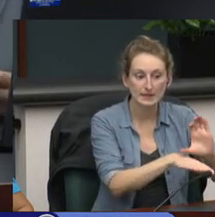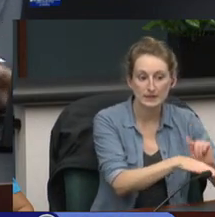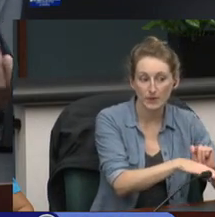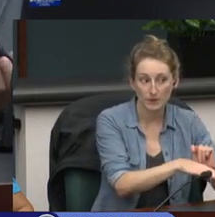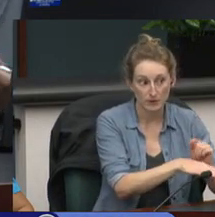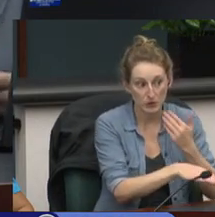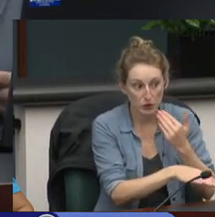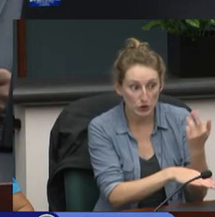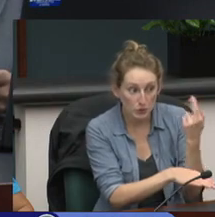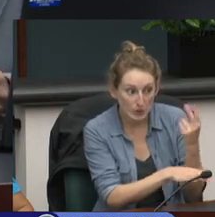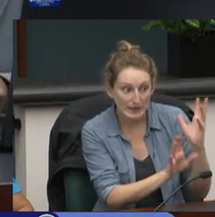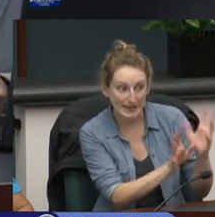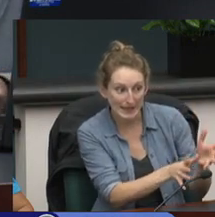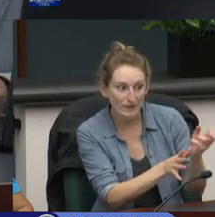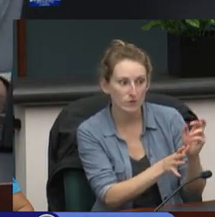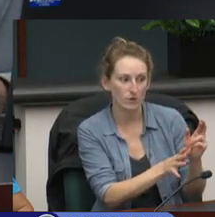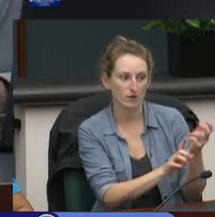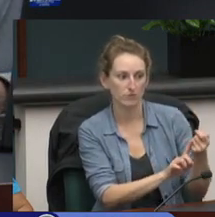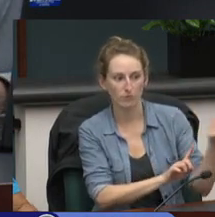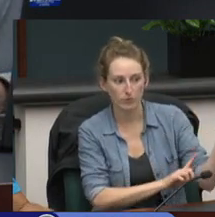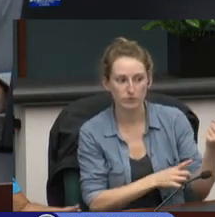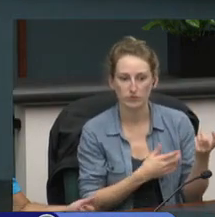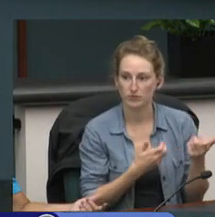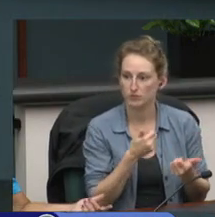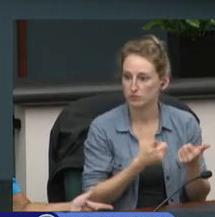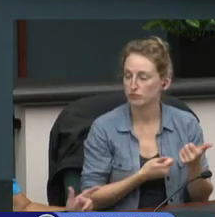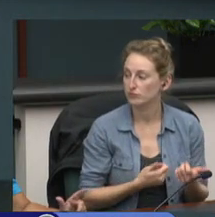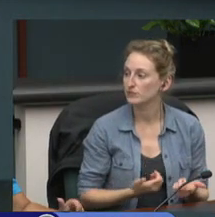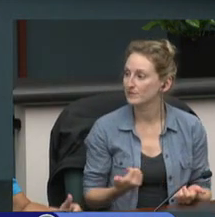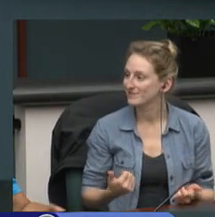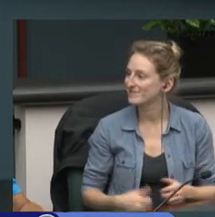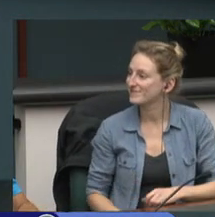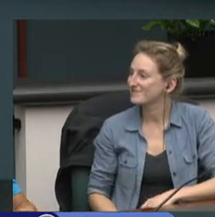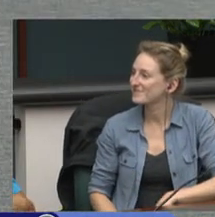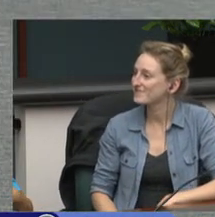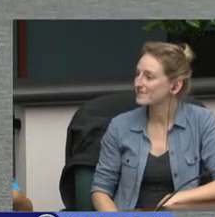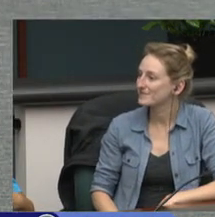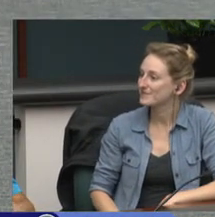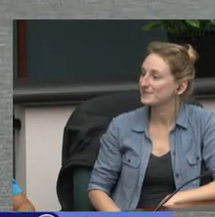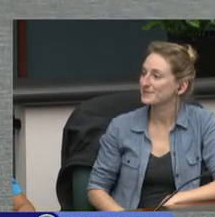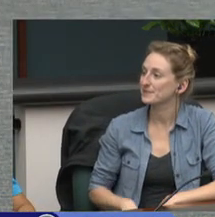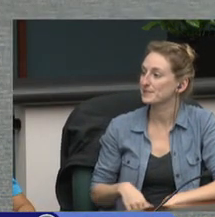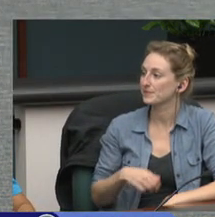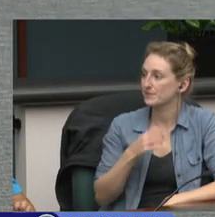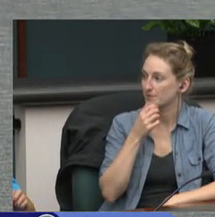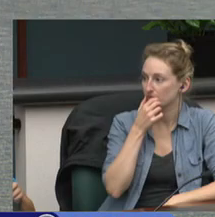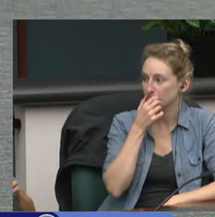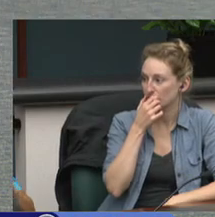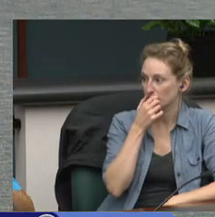it make sense to take it out thank you we have eight minutes remaining for